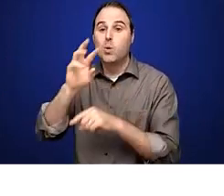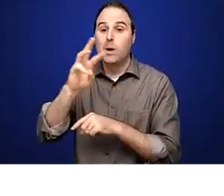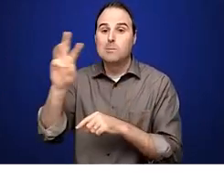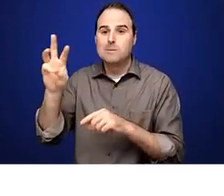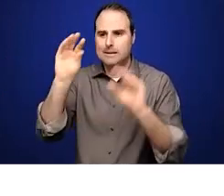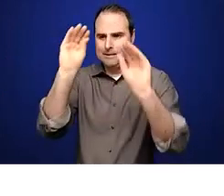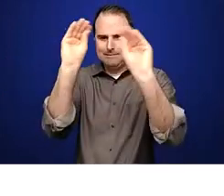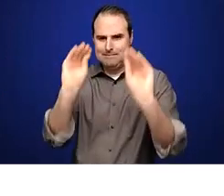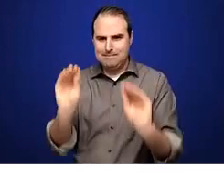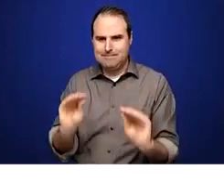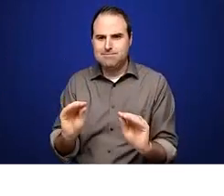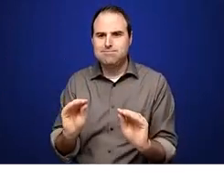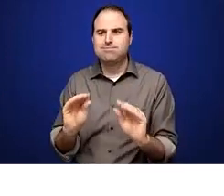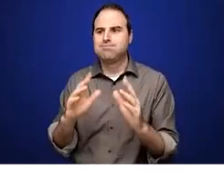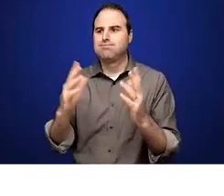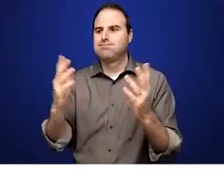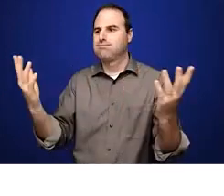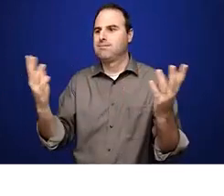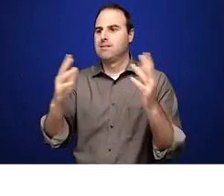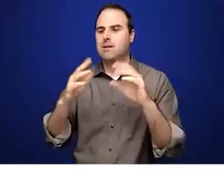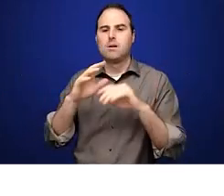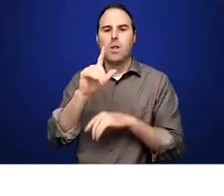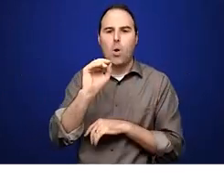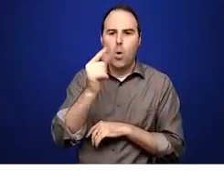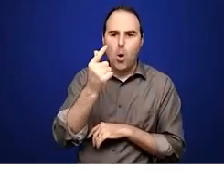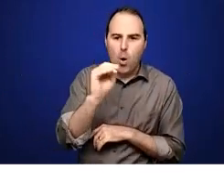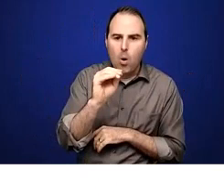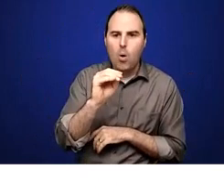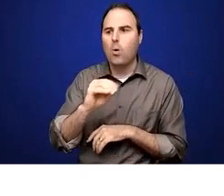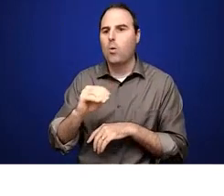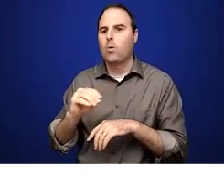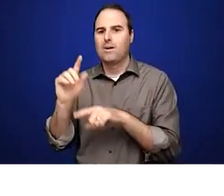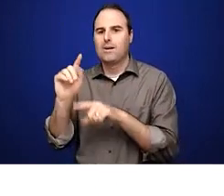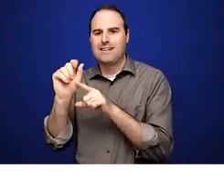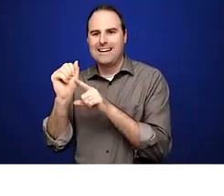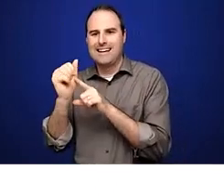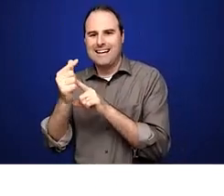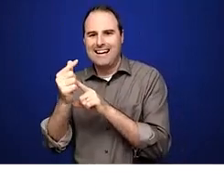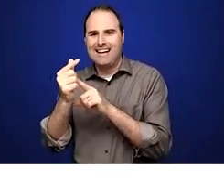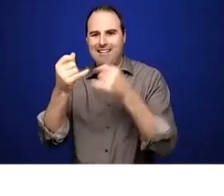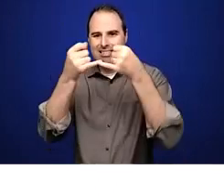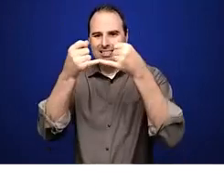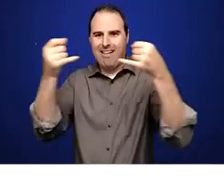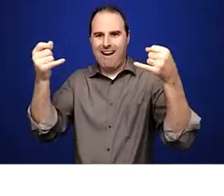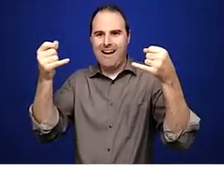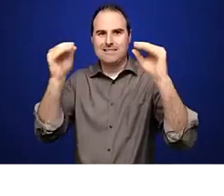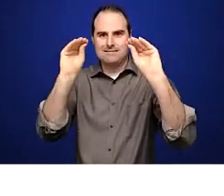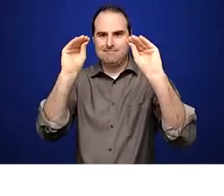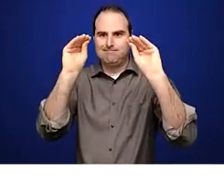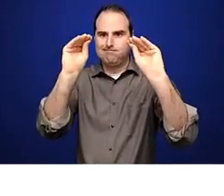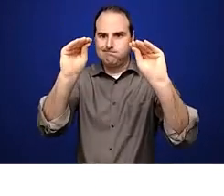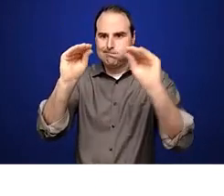logo and tagline development of ACED. They also made us aware of opportunities